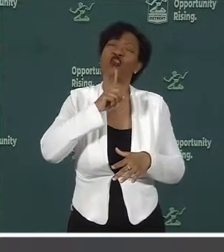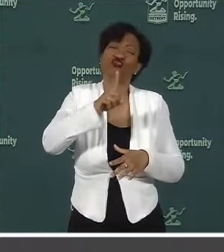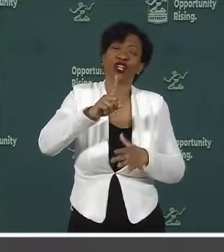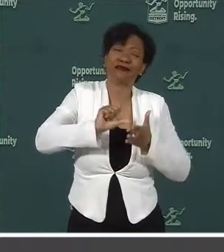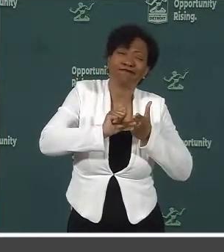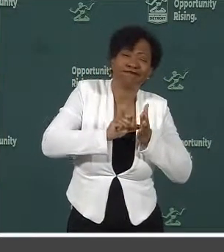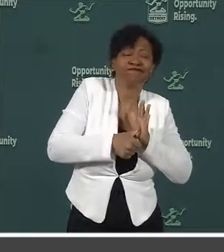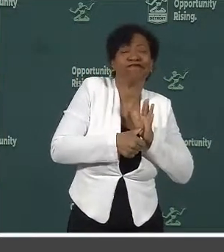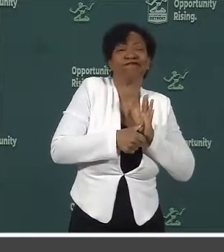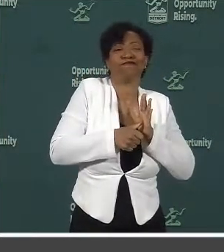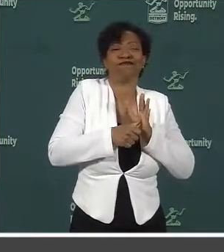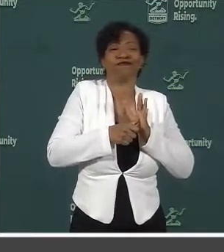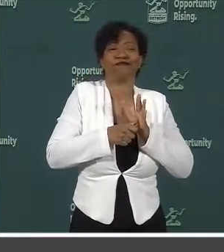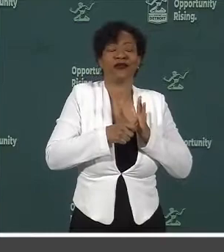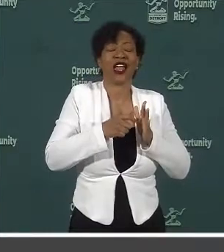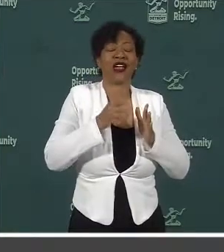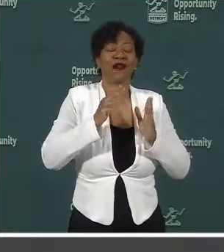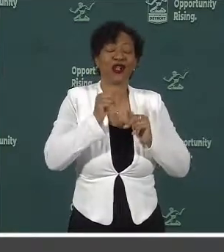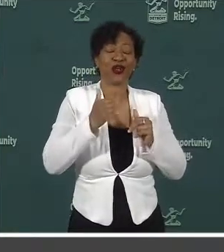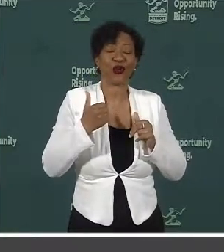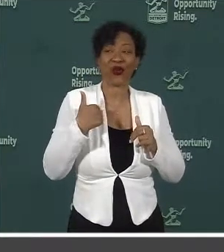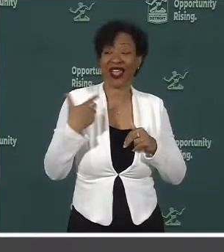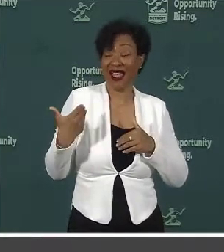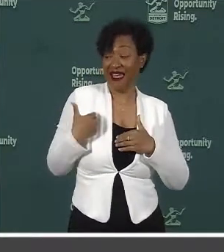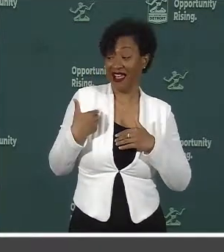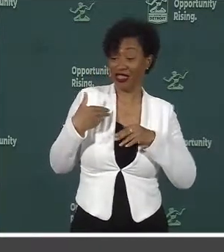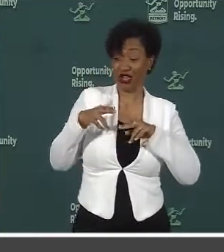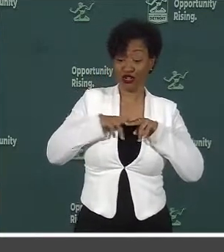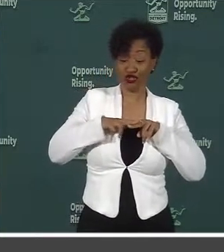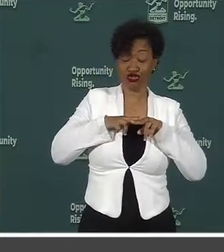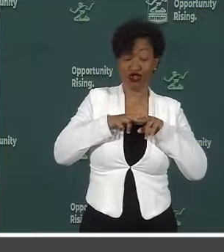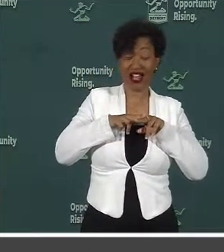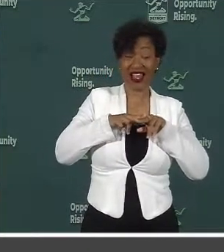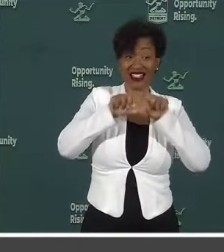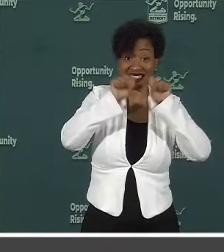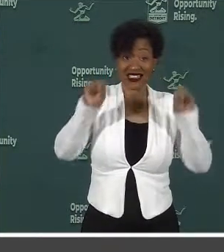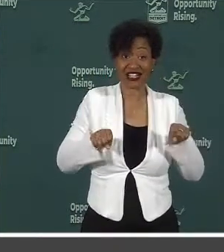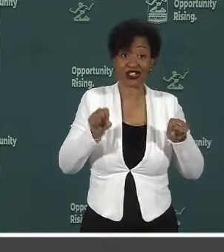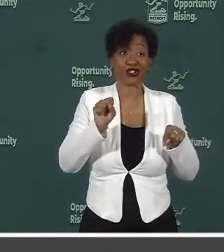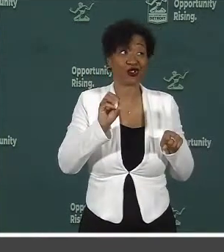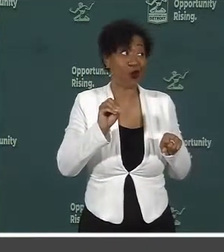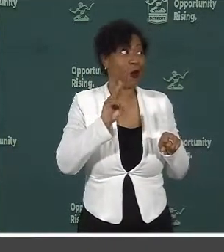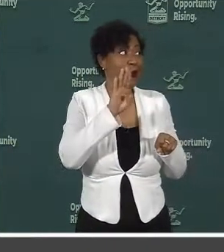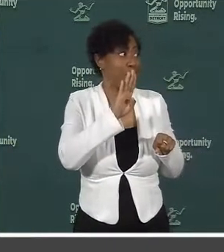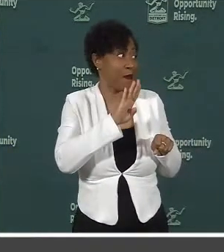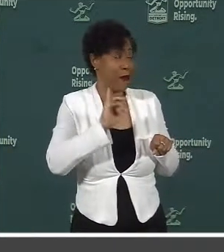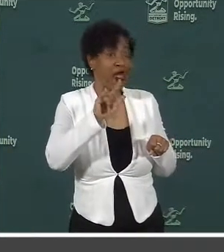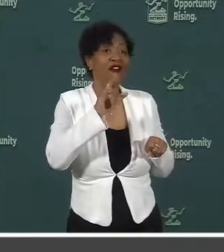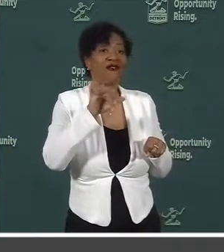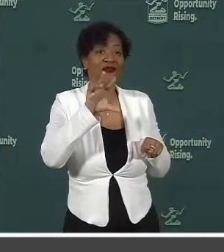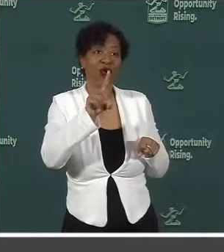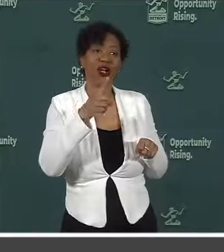TRAIN STATION BILL FORD IS TURNING THIS EYESORE INTO AN ANCHOR FOR A NEIGHBORHOOD OF